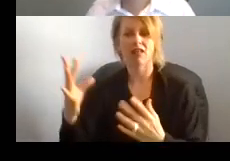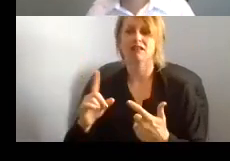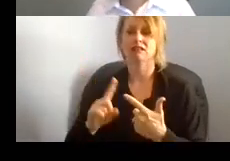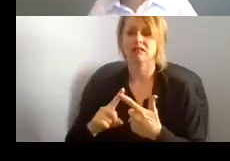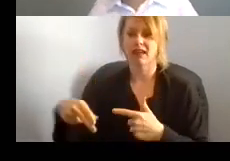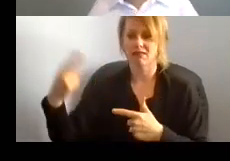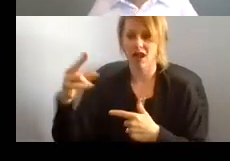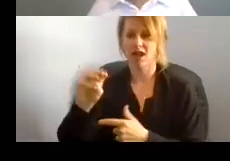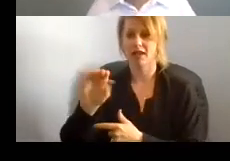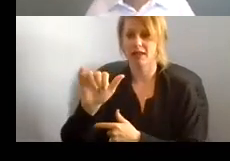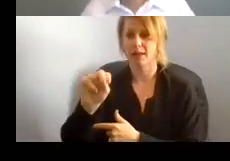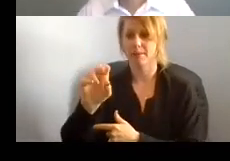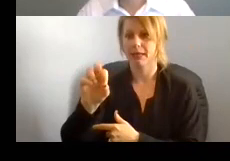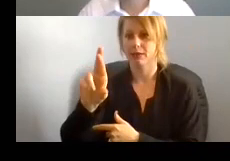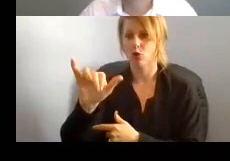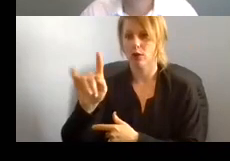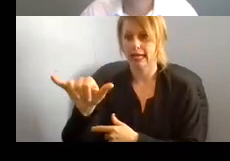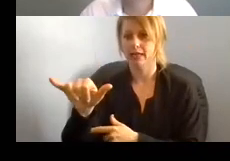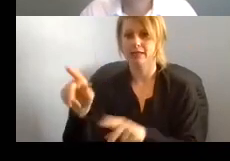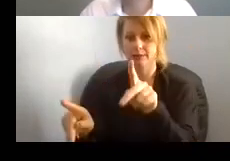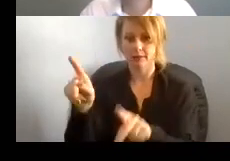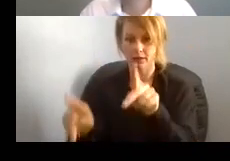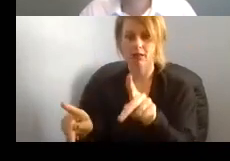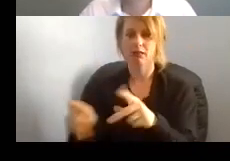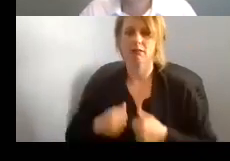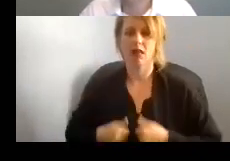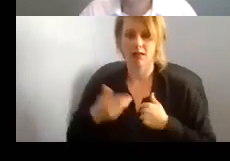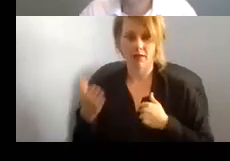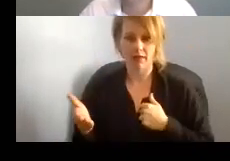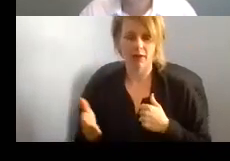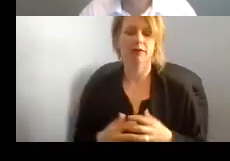high minority proportion of students and residents in the community.